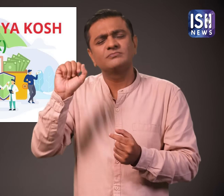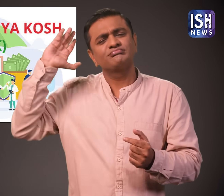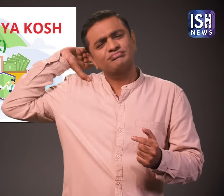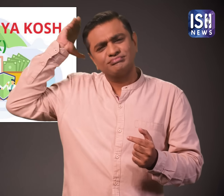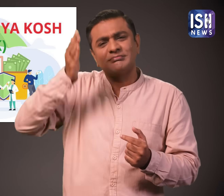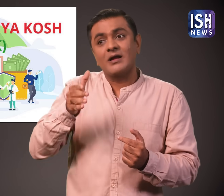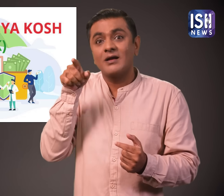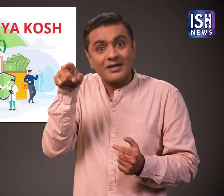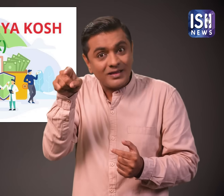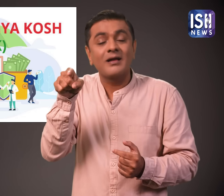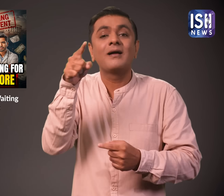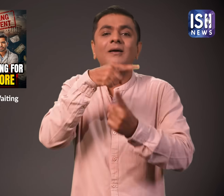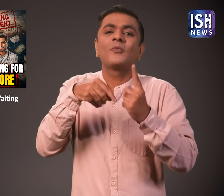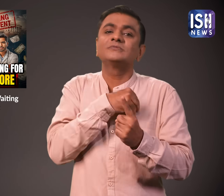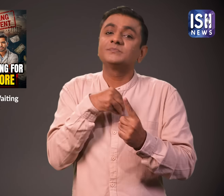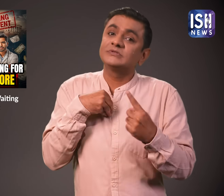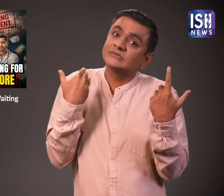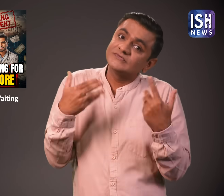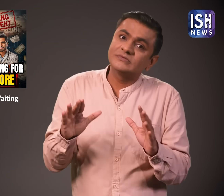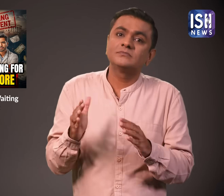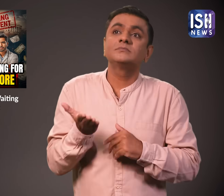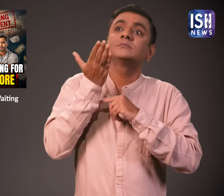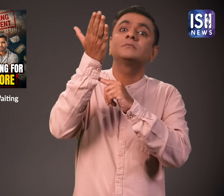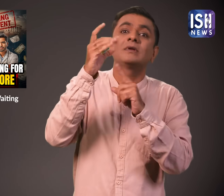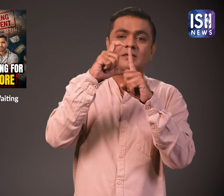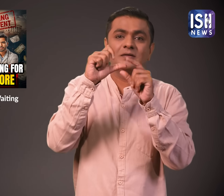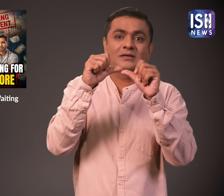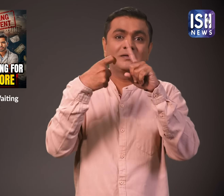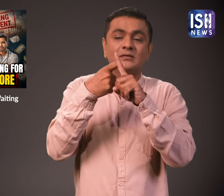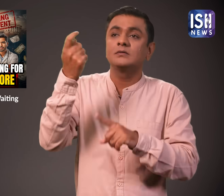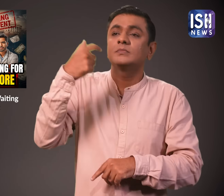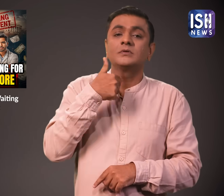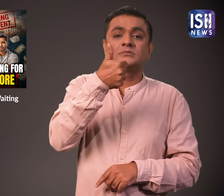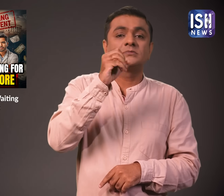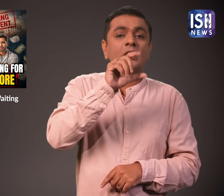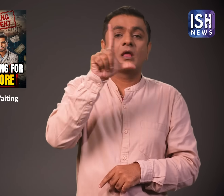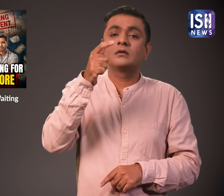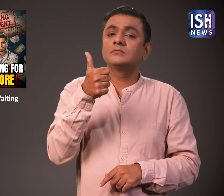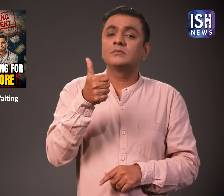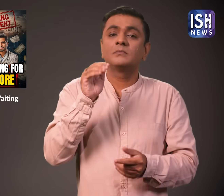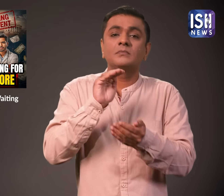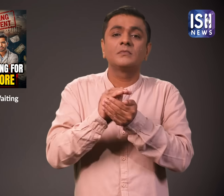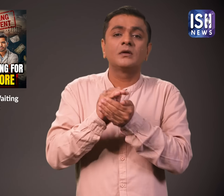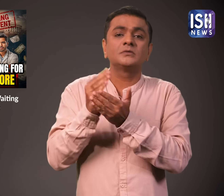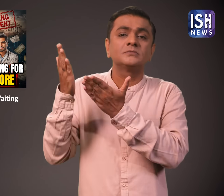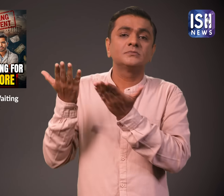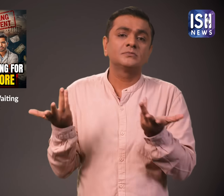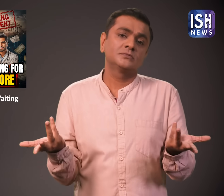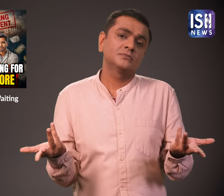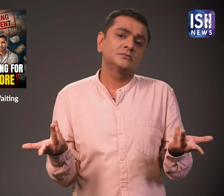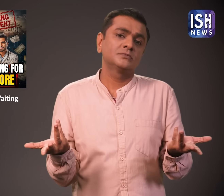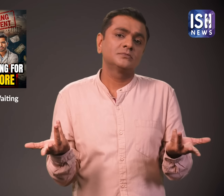which has been running for years, bills are also not reimbursed properly, with ₹60 lakh still pending.